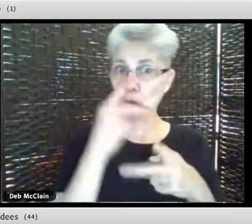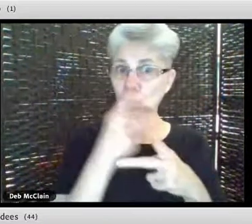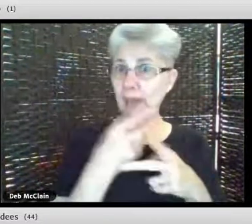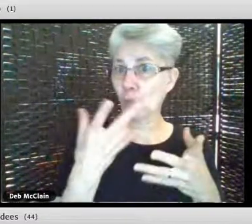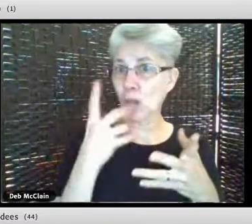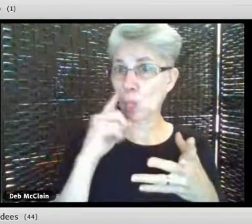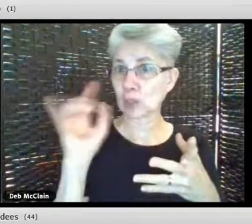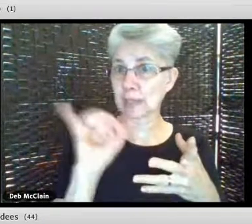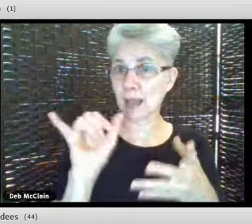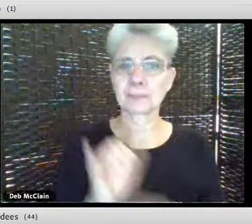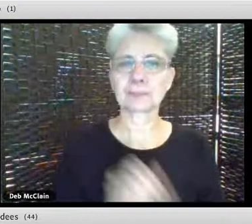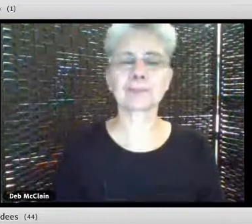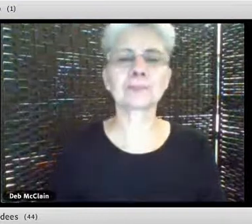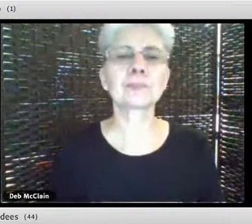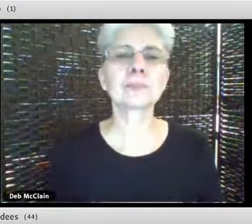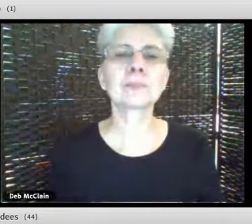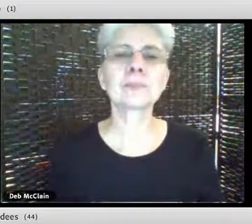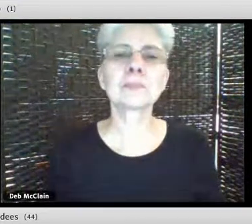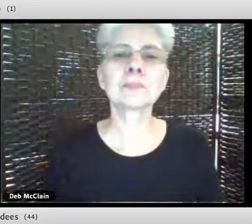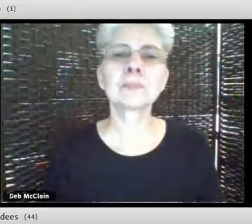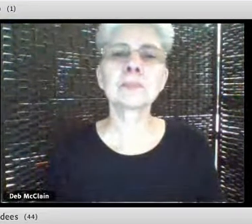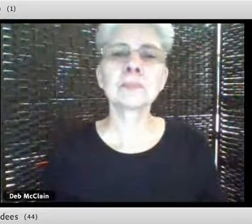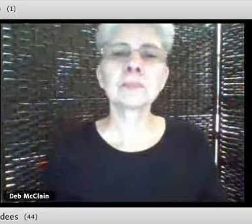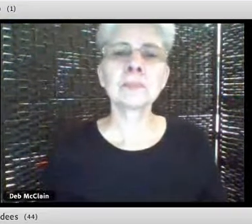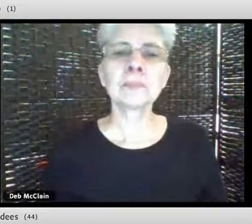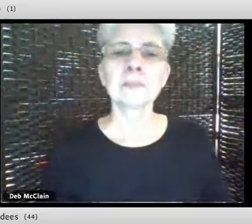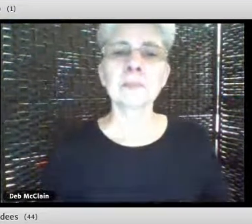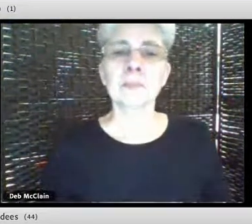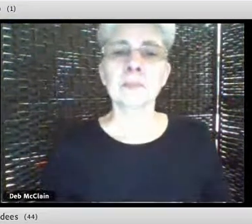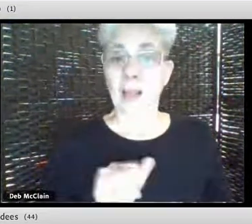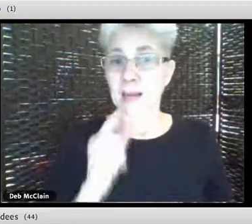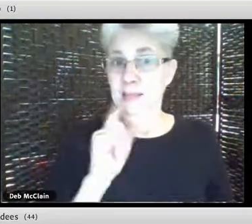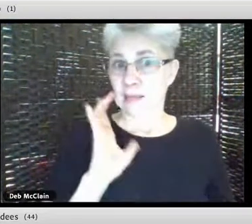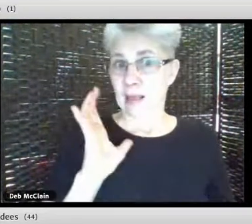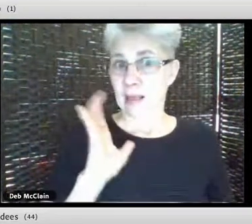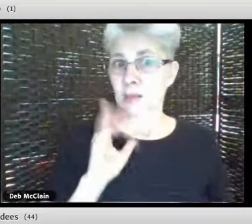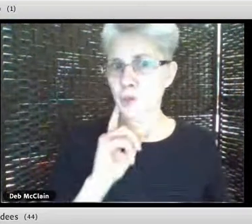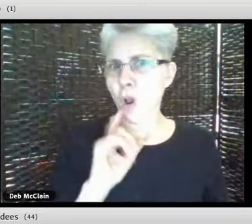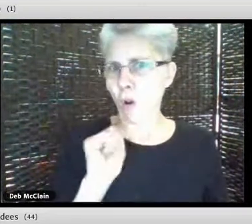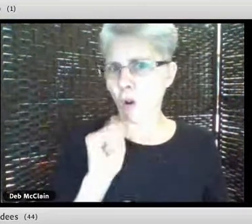before we end what my Google Keep looks like, and I'm going to click on the web version,